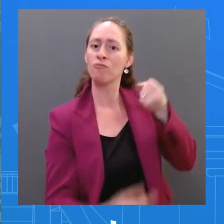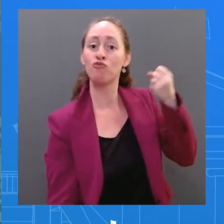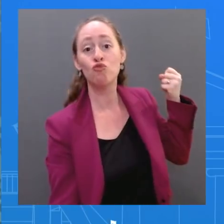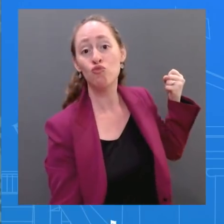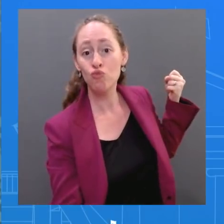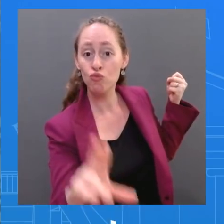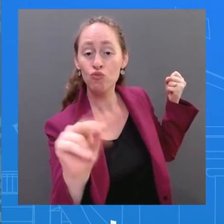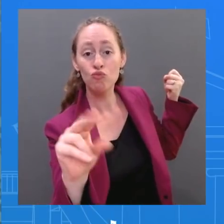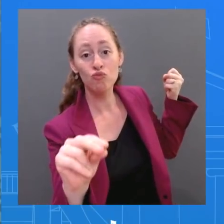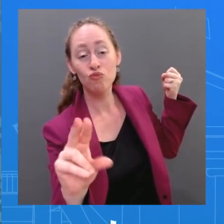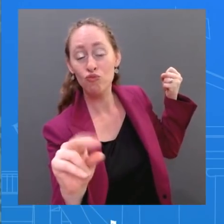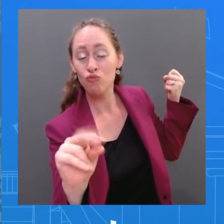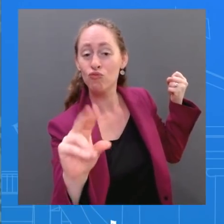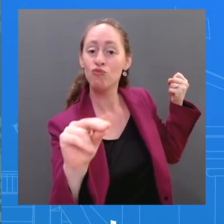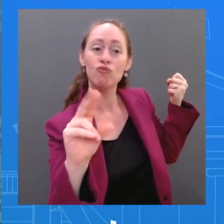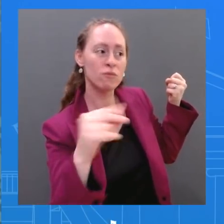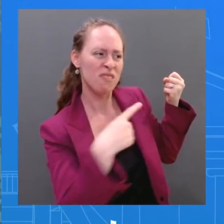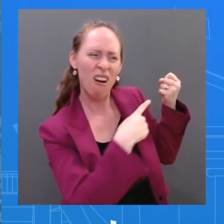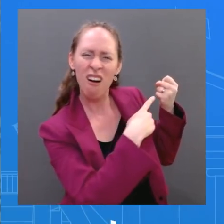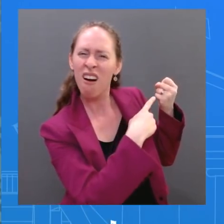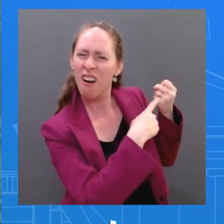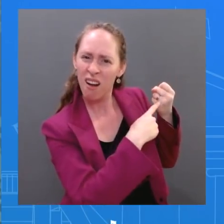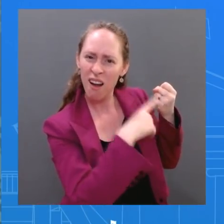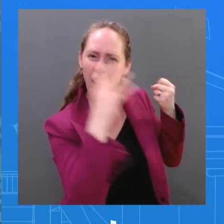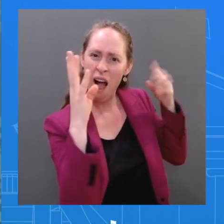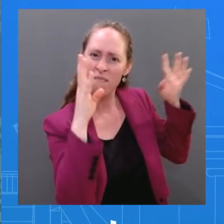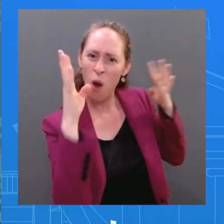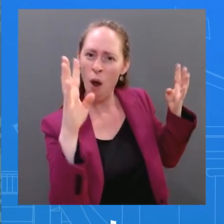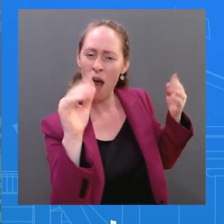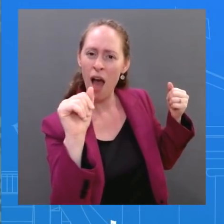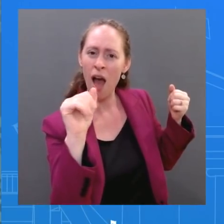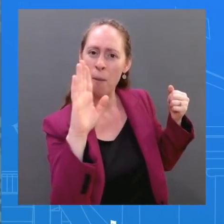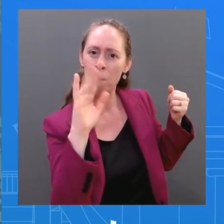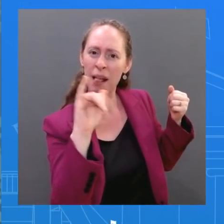our competitive edge with China. And he's doing all -- all of this --